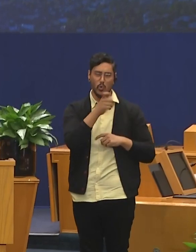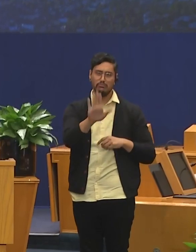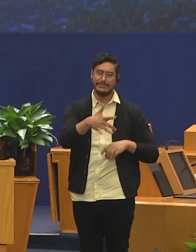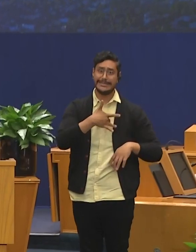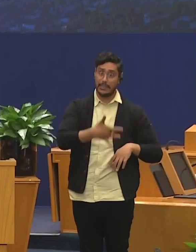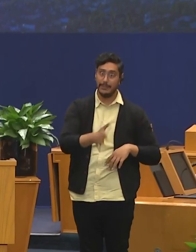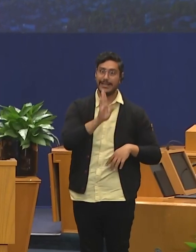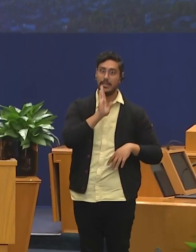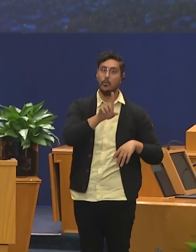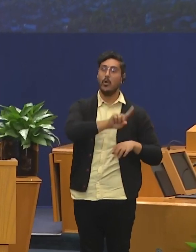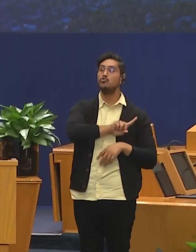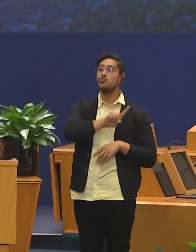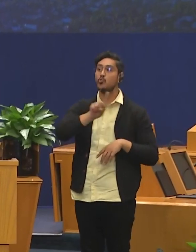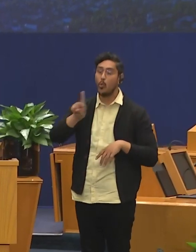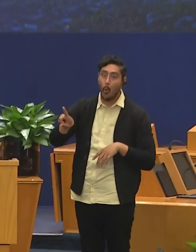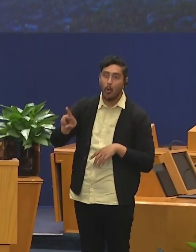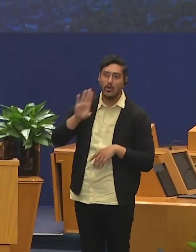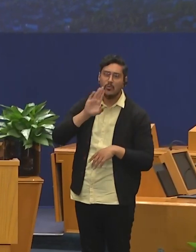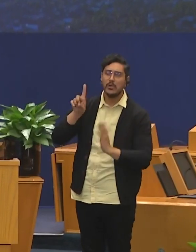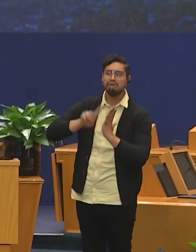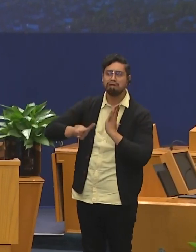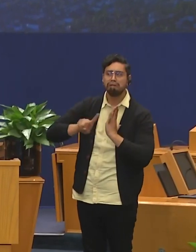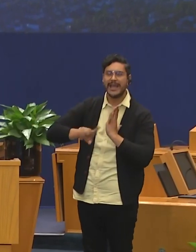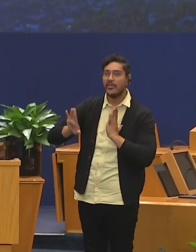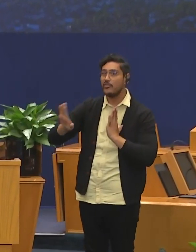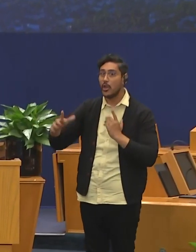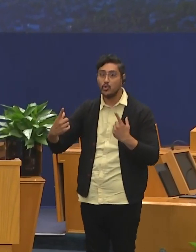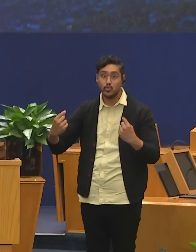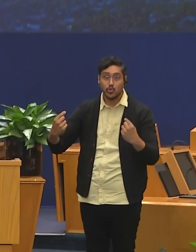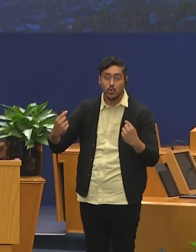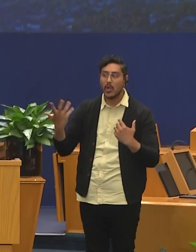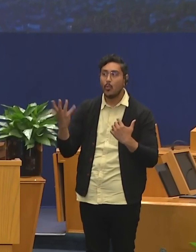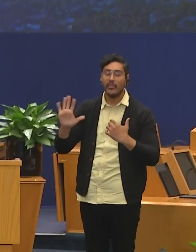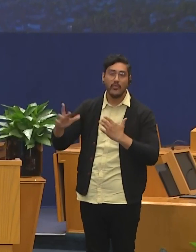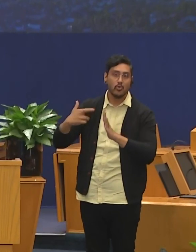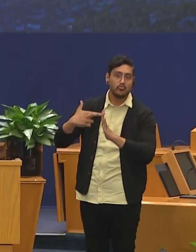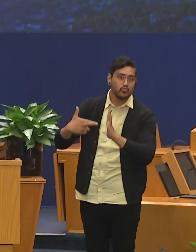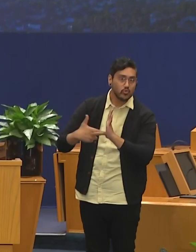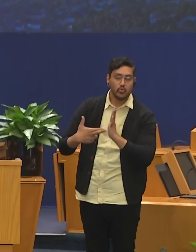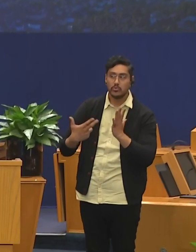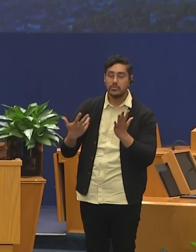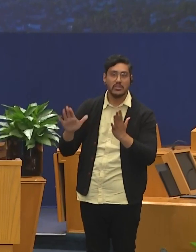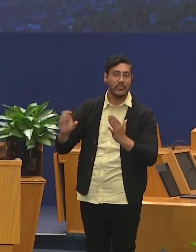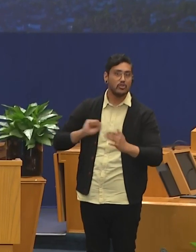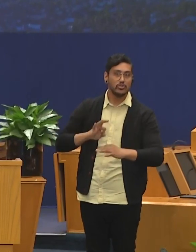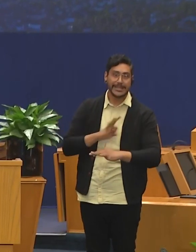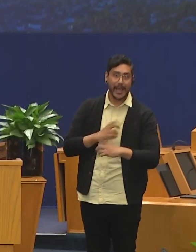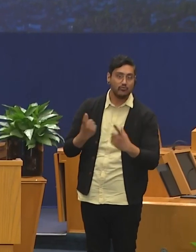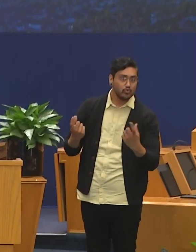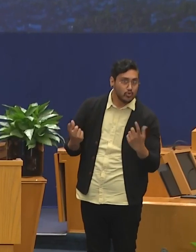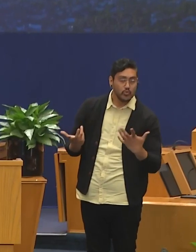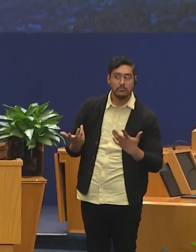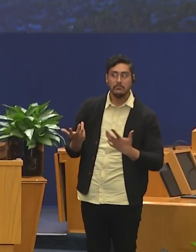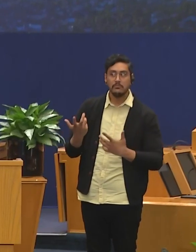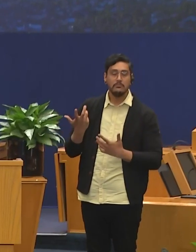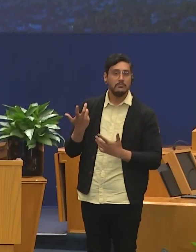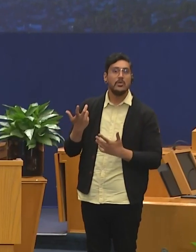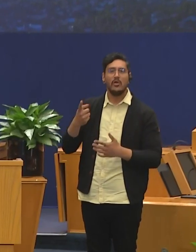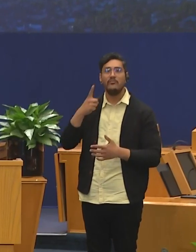ACTUALLY MAKES CONTACT, OFTENTIMES GOES OUT AND REVIEWS WHAT THE PRACTICES ARE AND THE